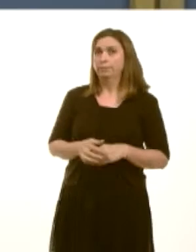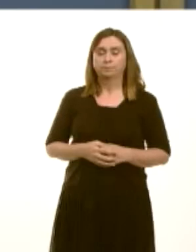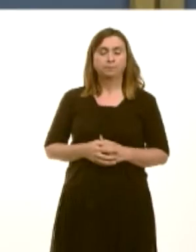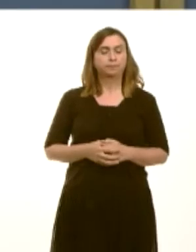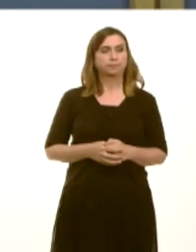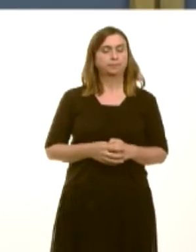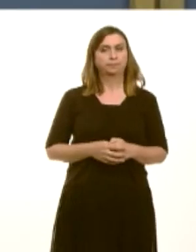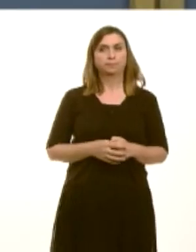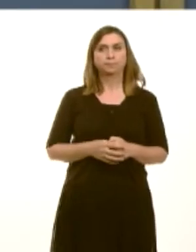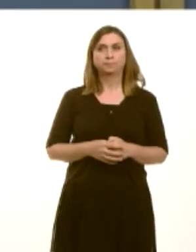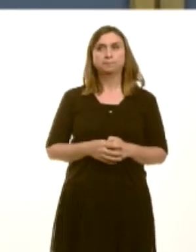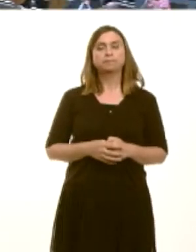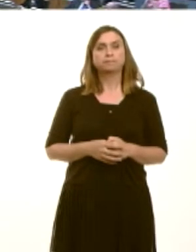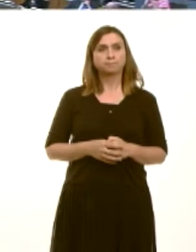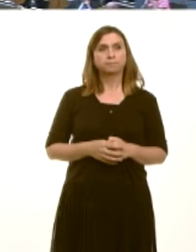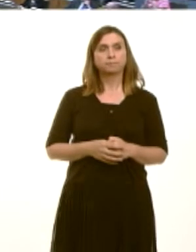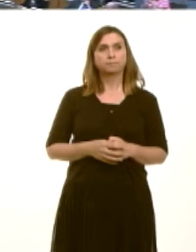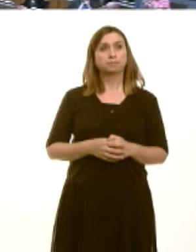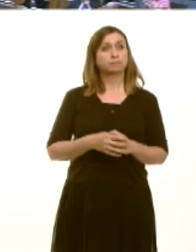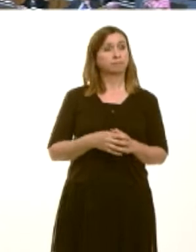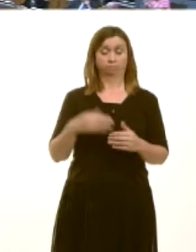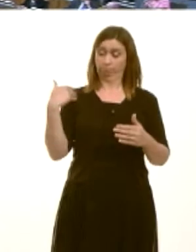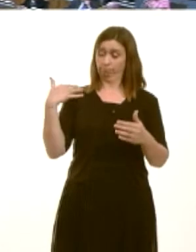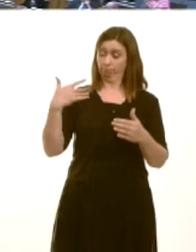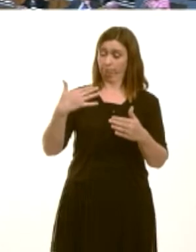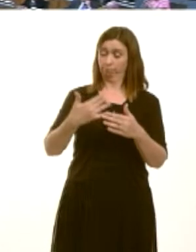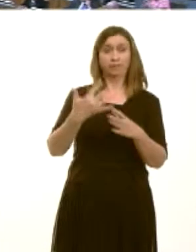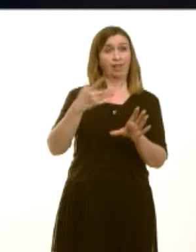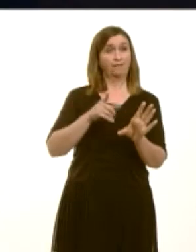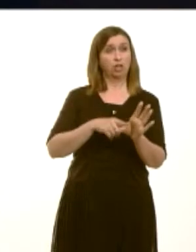William Powell: First Minister, for some five years now, proposals have been worked up for